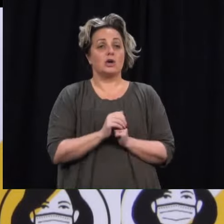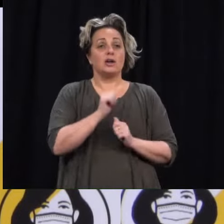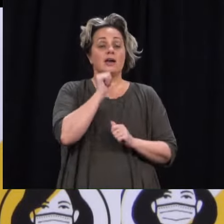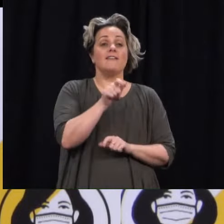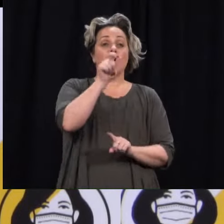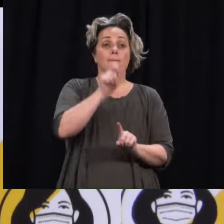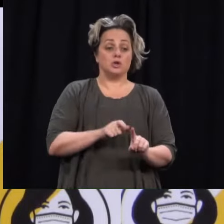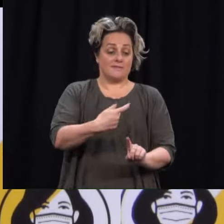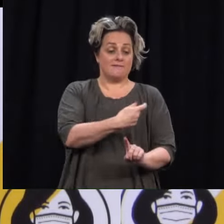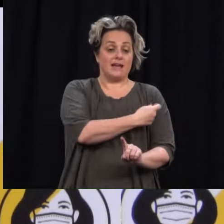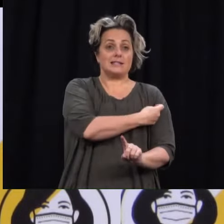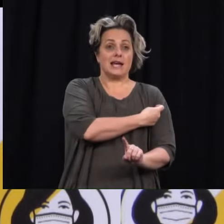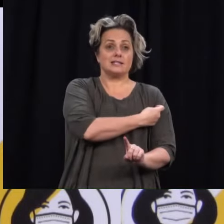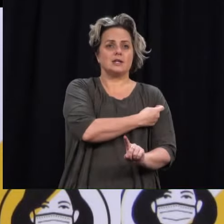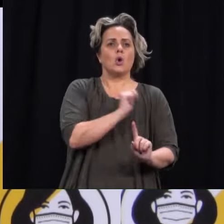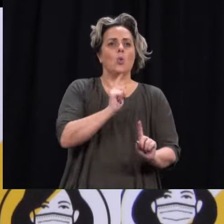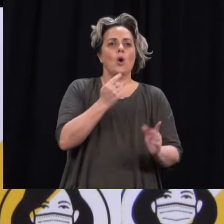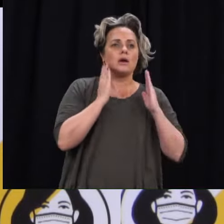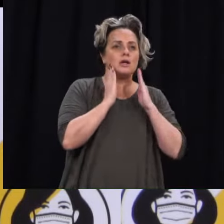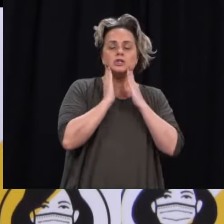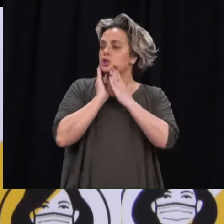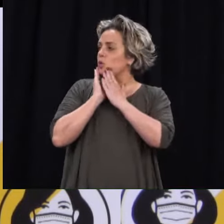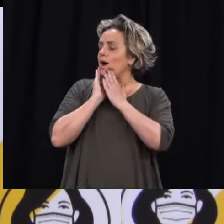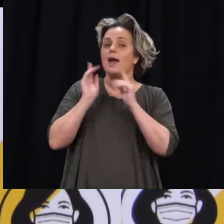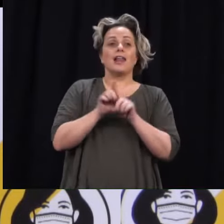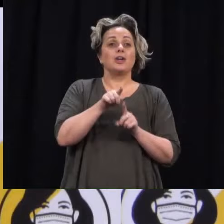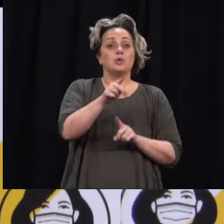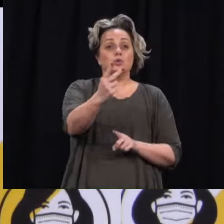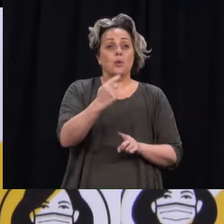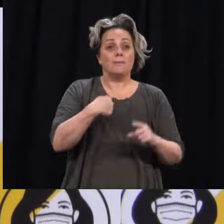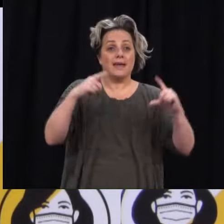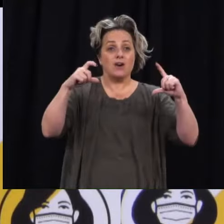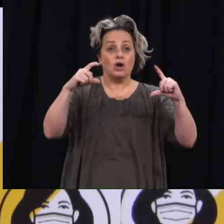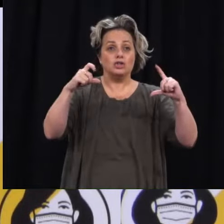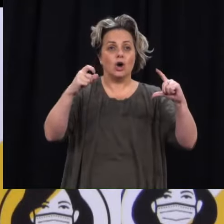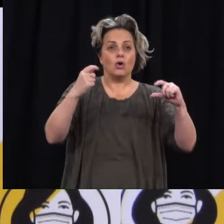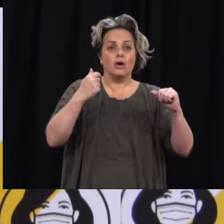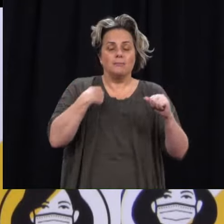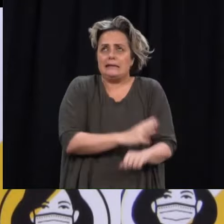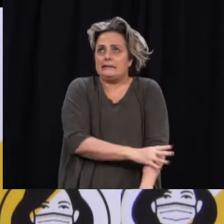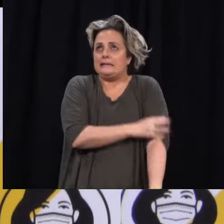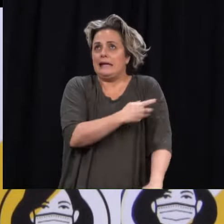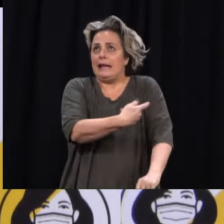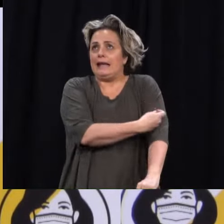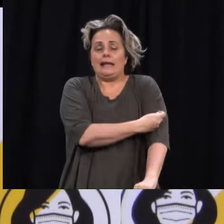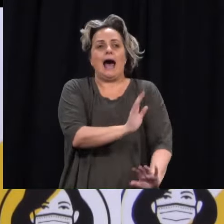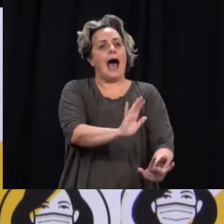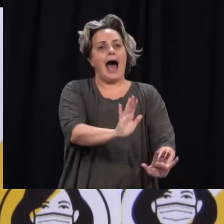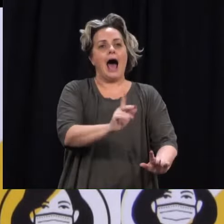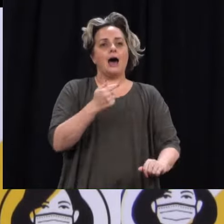that we have very strict protocols around vaccination in Alert Level 4. One of which is actually when a person is